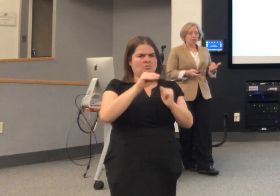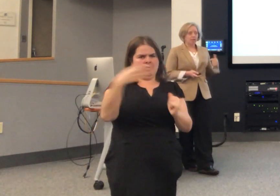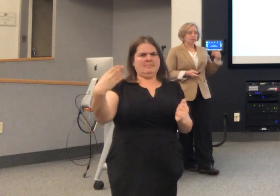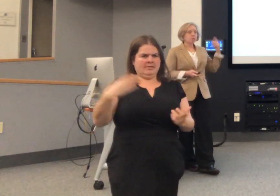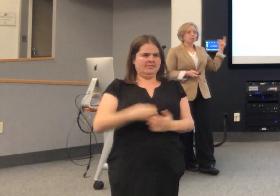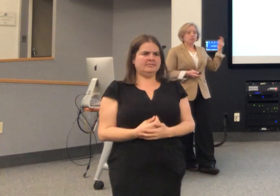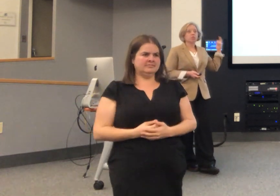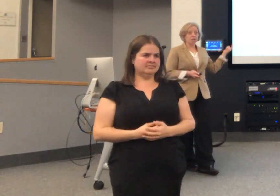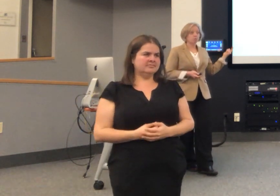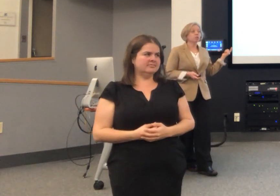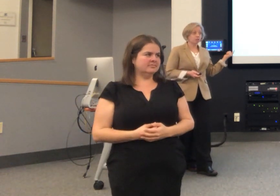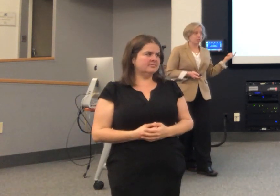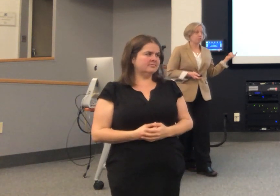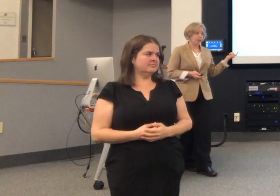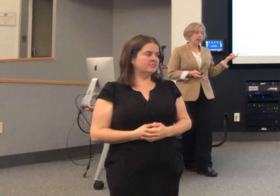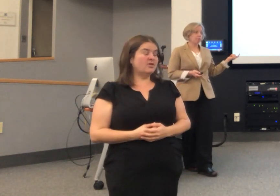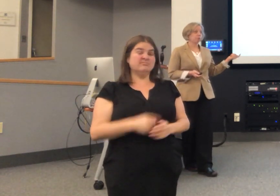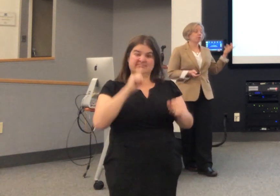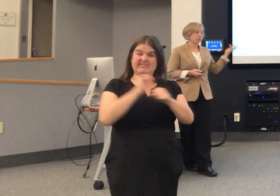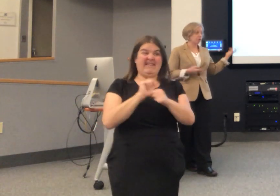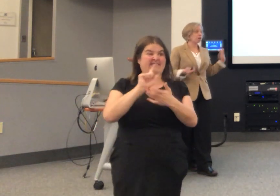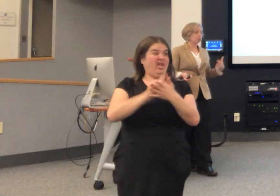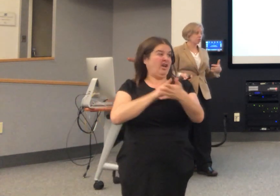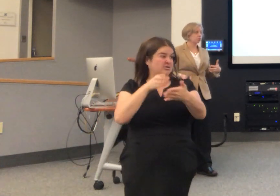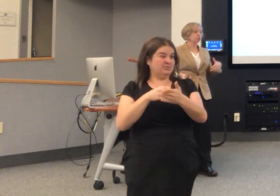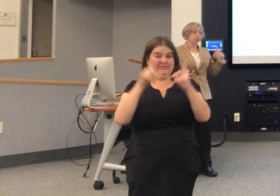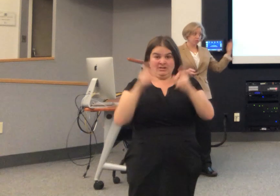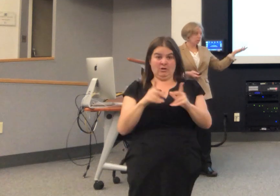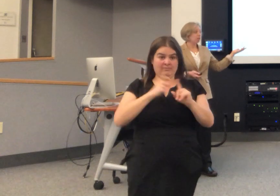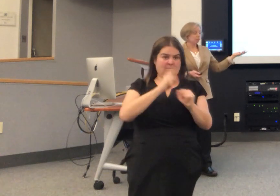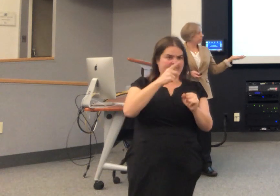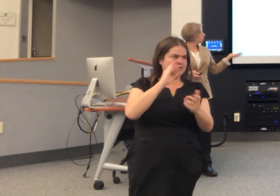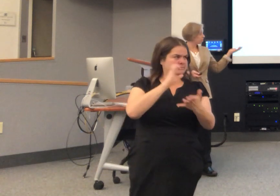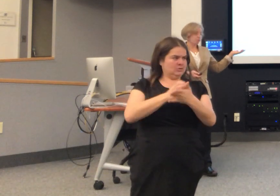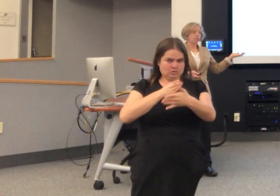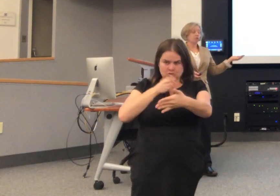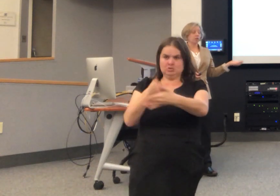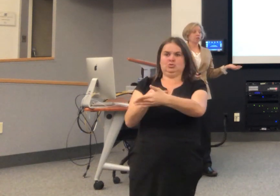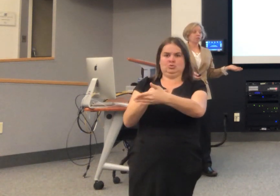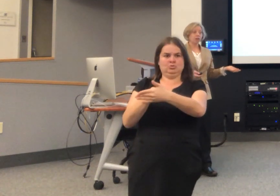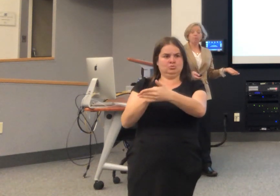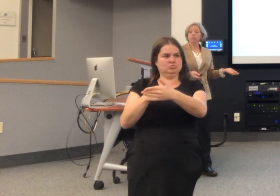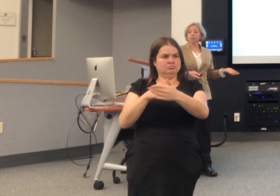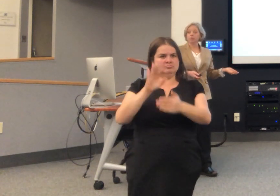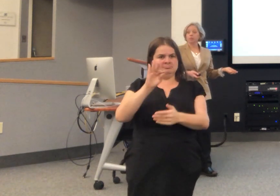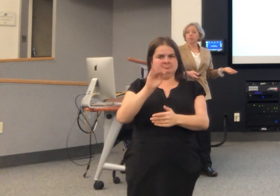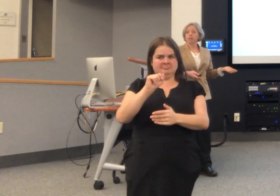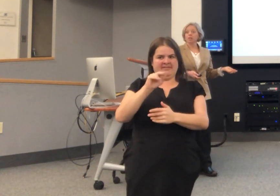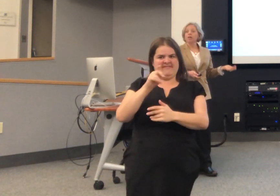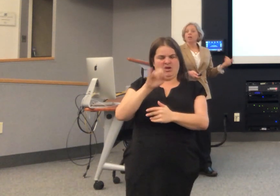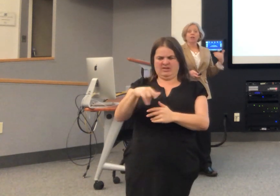And this was actually an actual lawsuit that happened, where the photographer sued Shepard Fairey for copyright infringement.